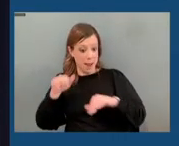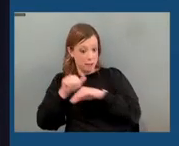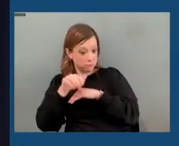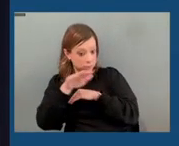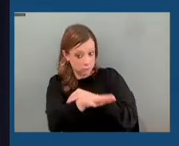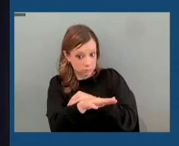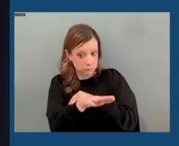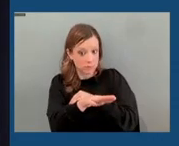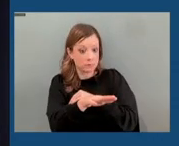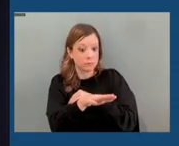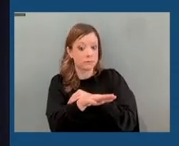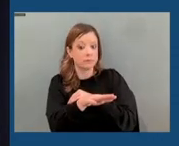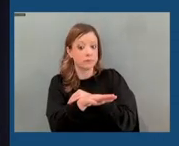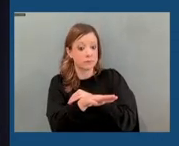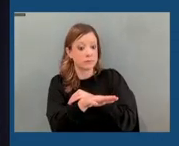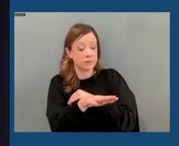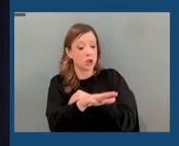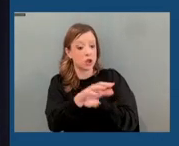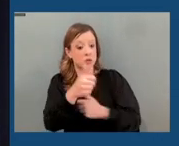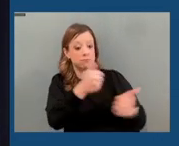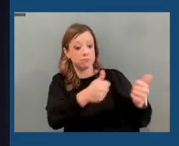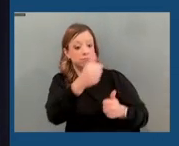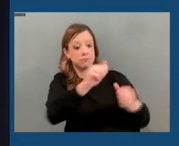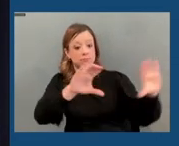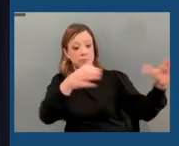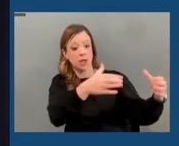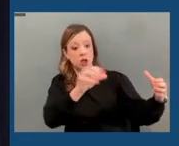uh to the chamber in essence, um,